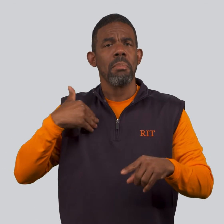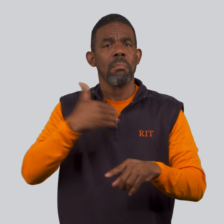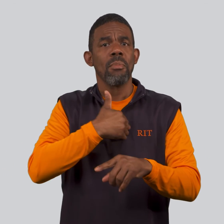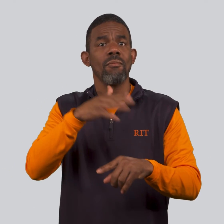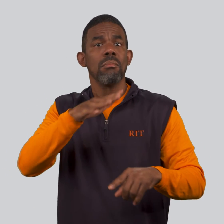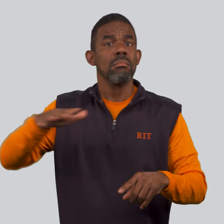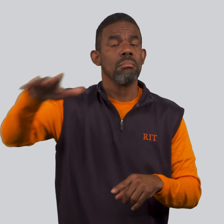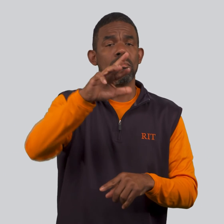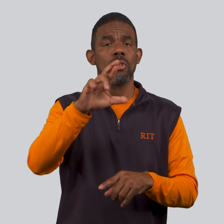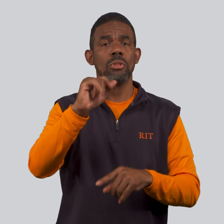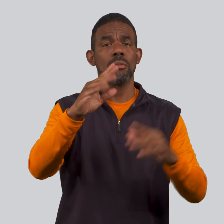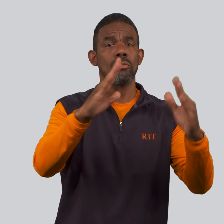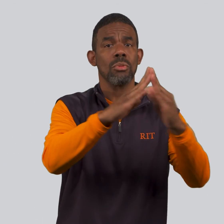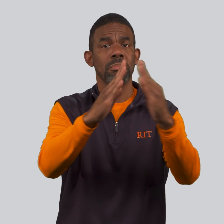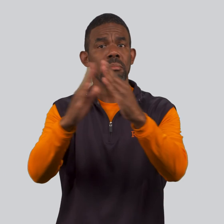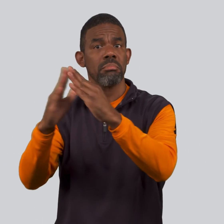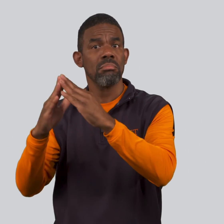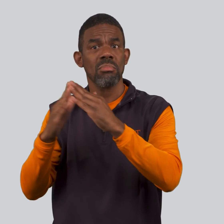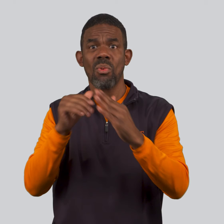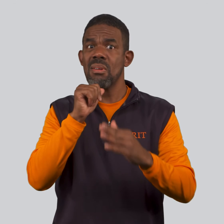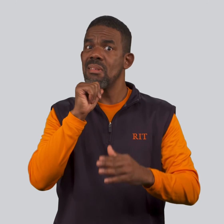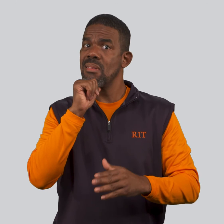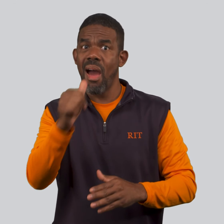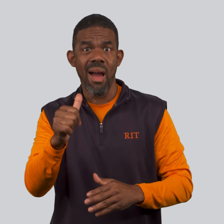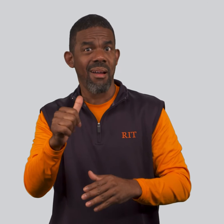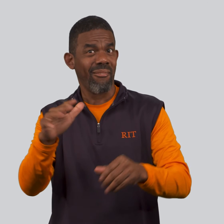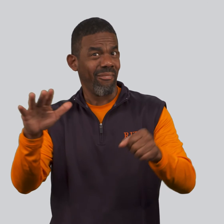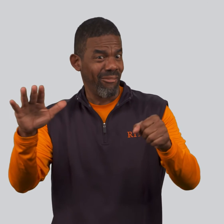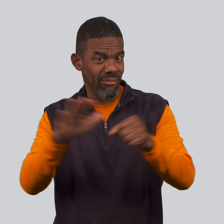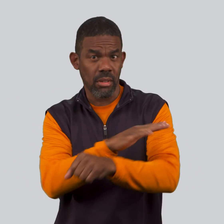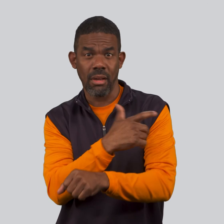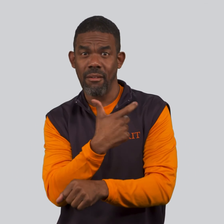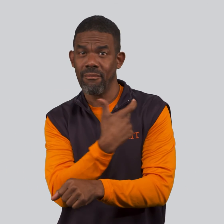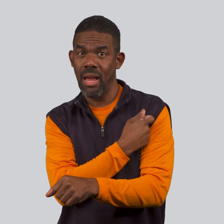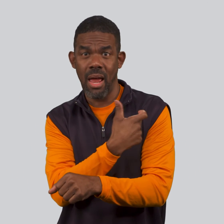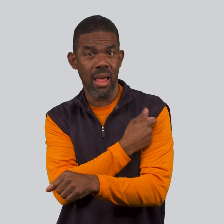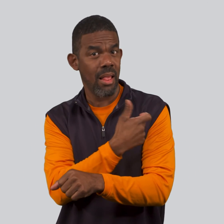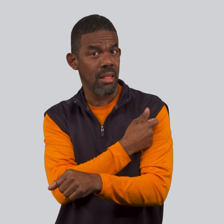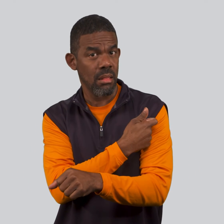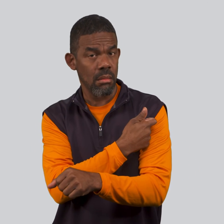In addition, members of the RIT community who are not fully vaccinated